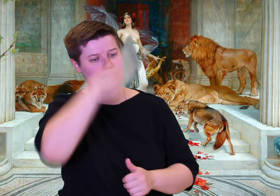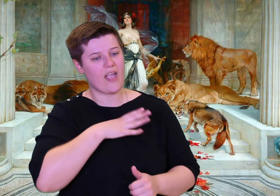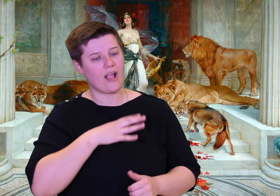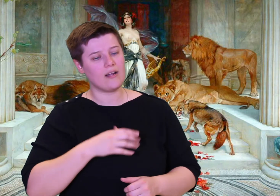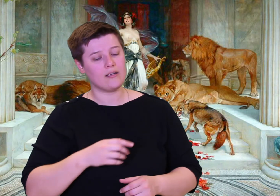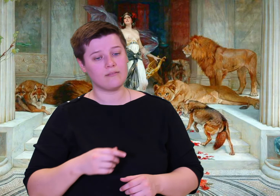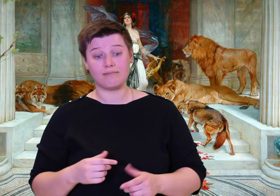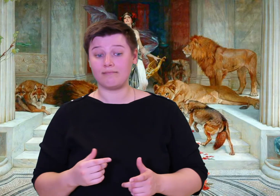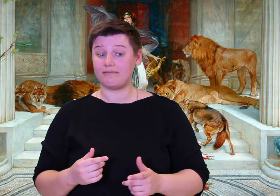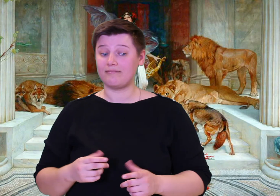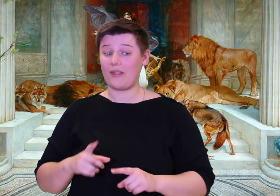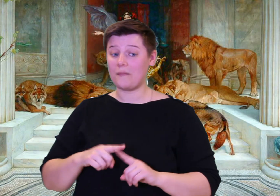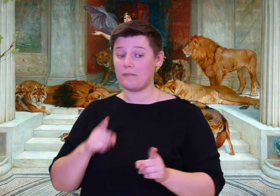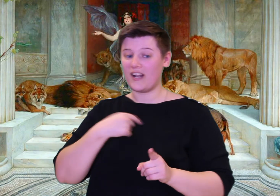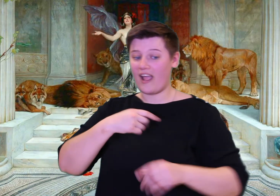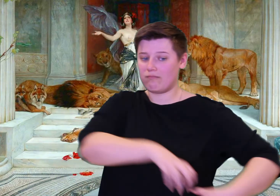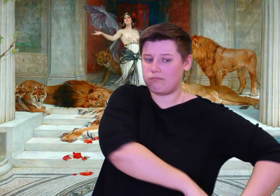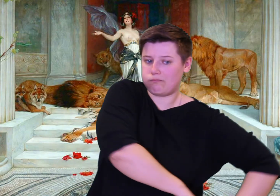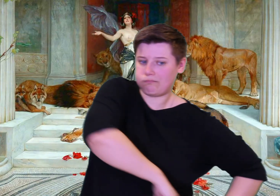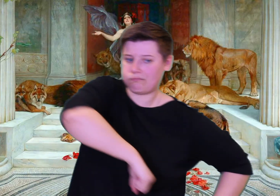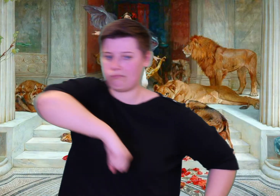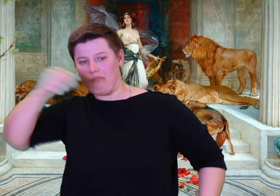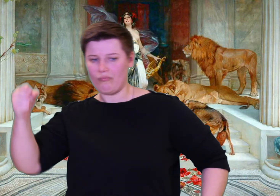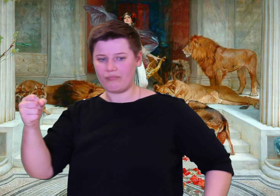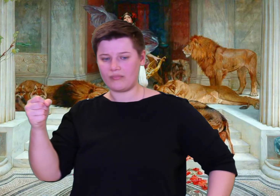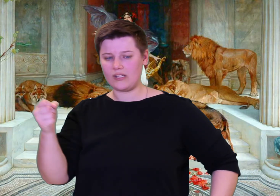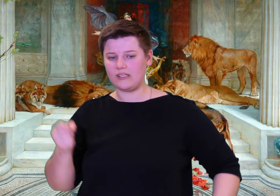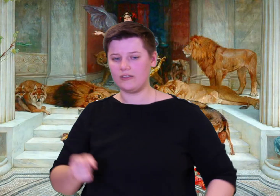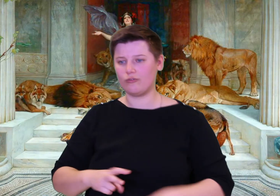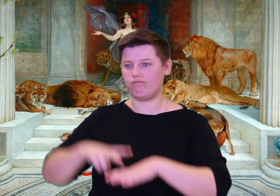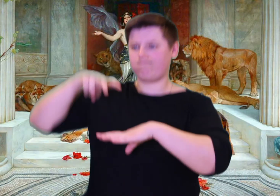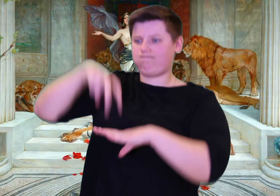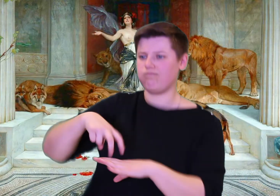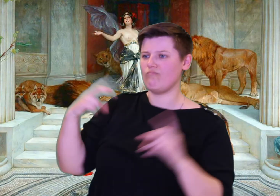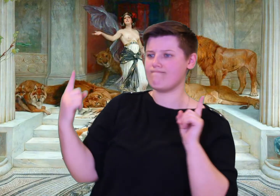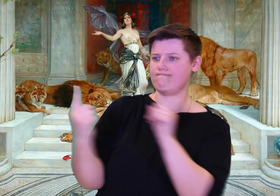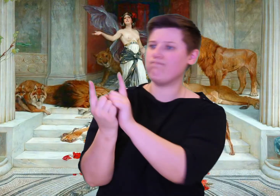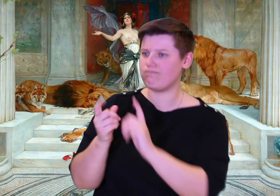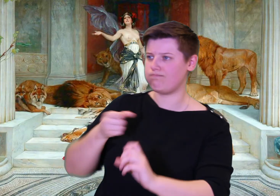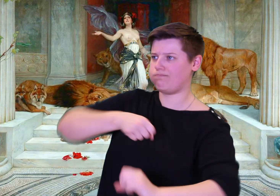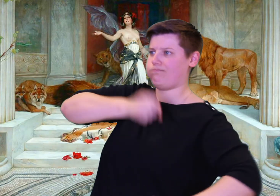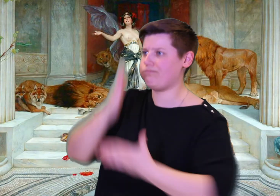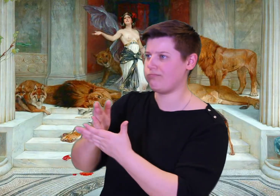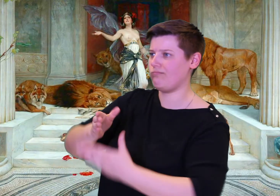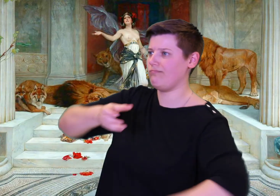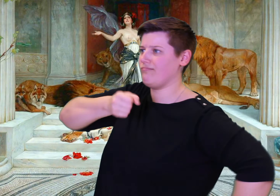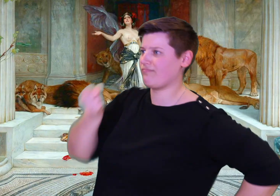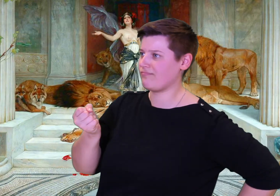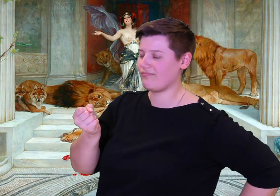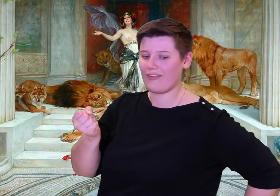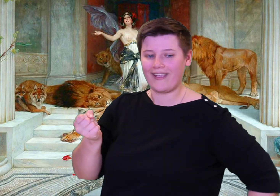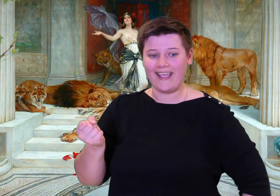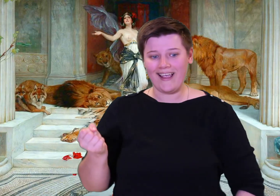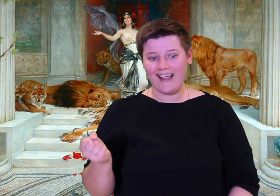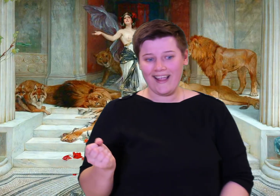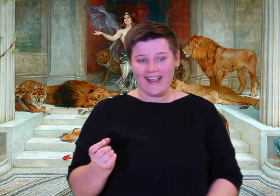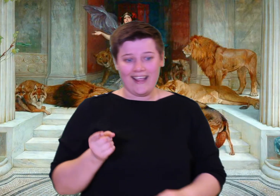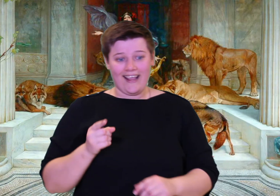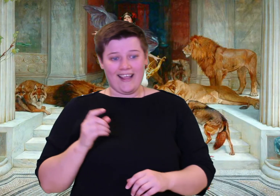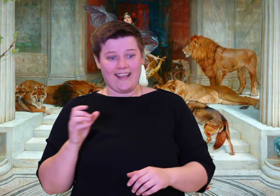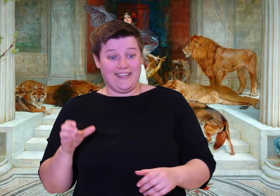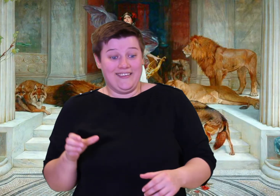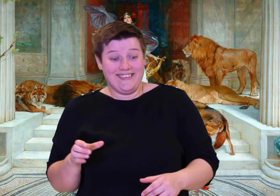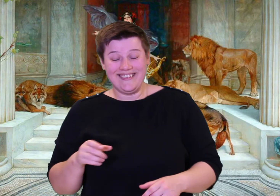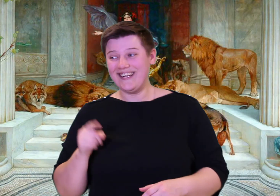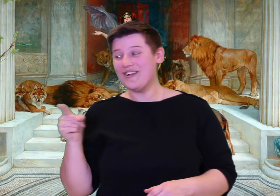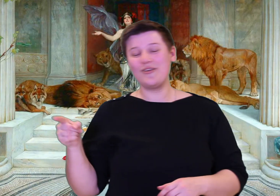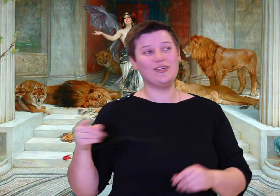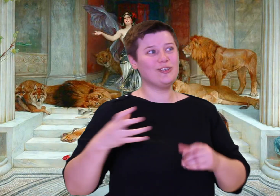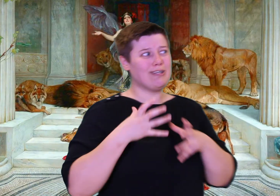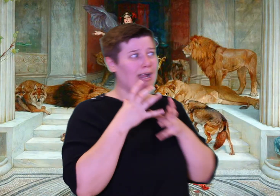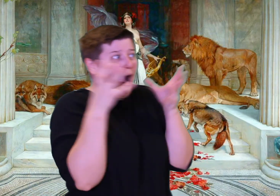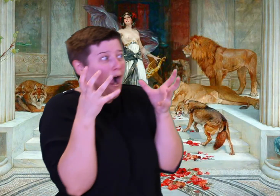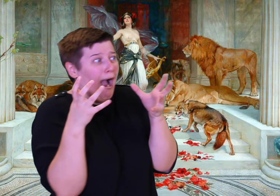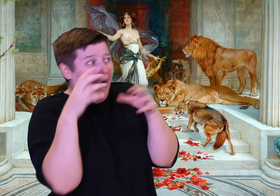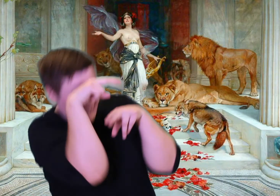I called; she heard and opened the doors, and asked me in. I followed nervously.